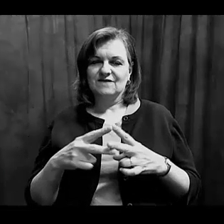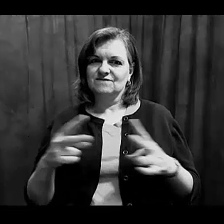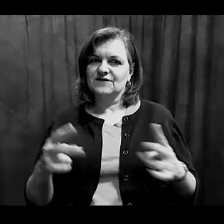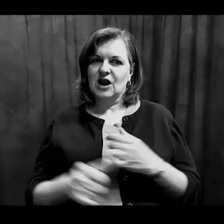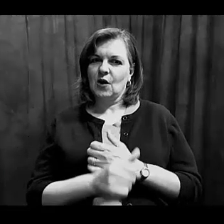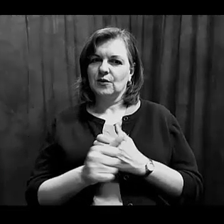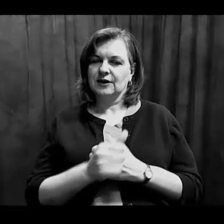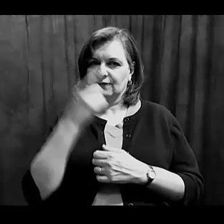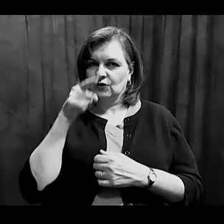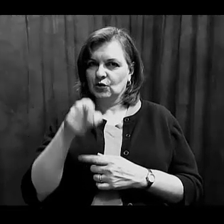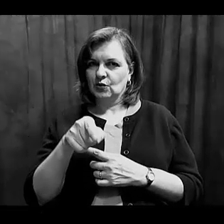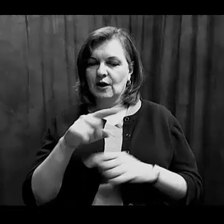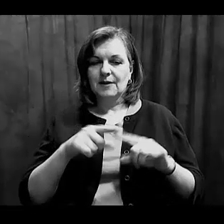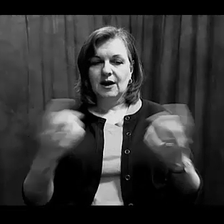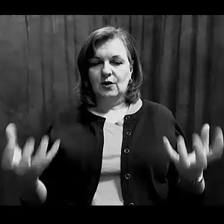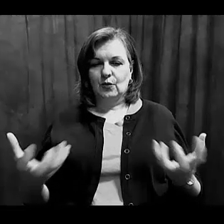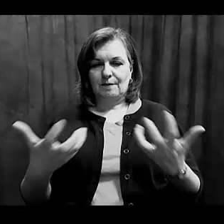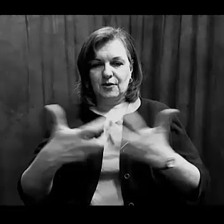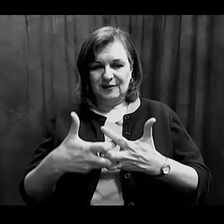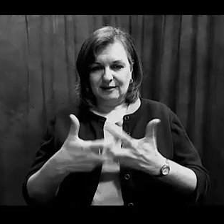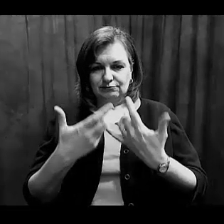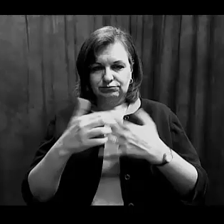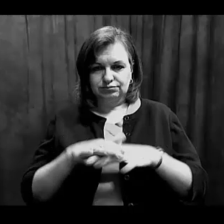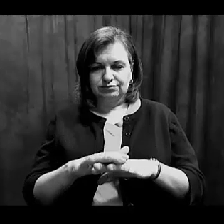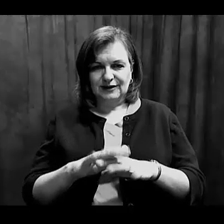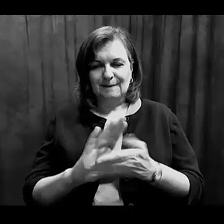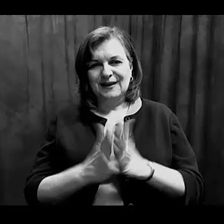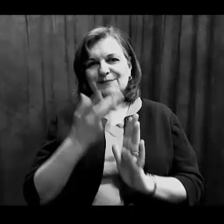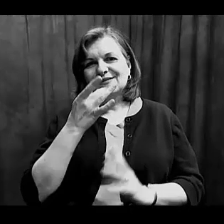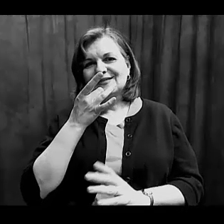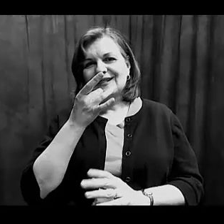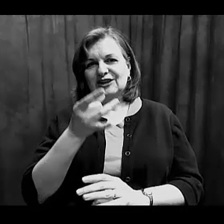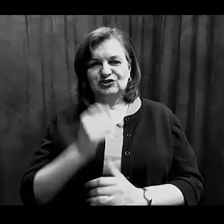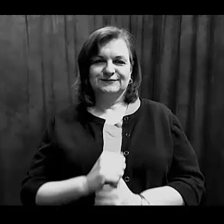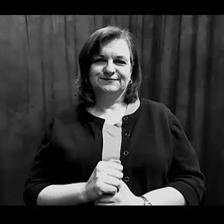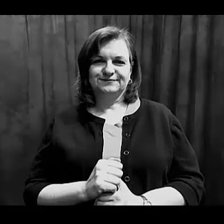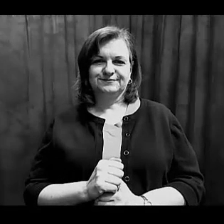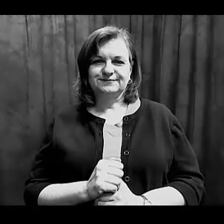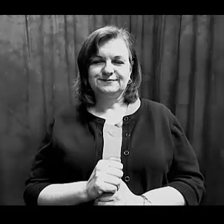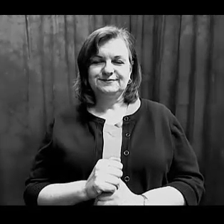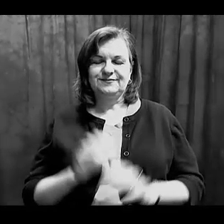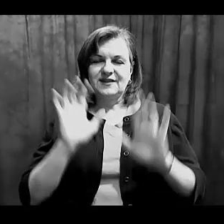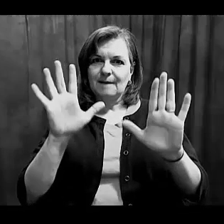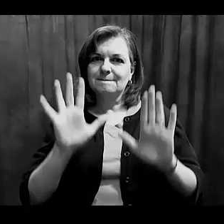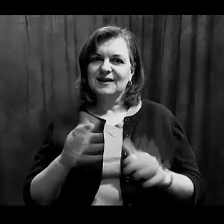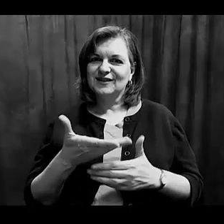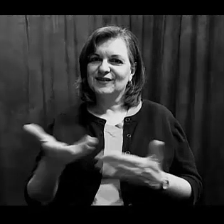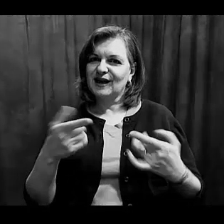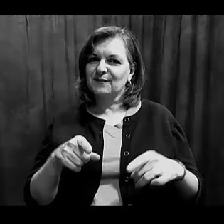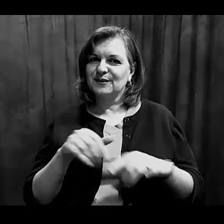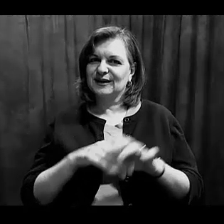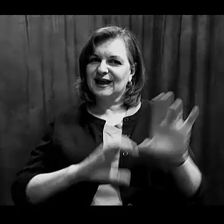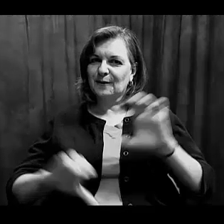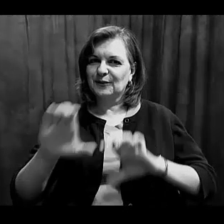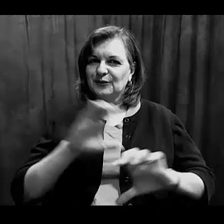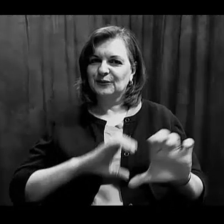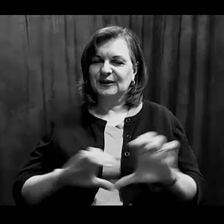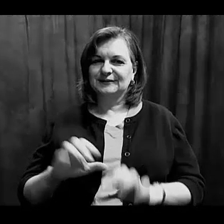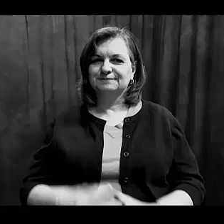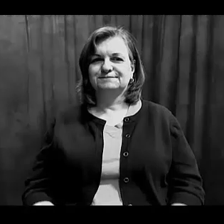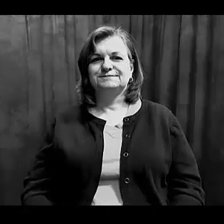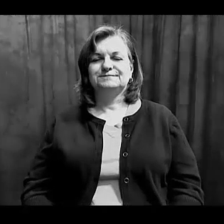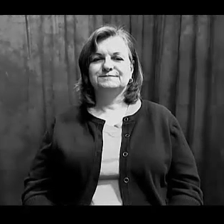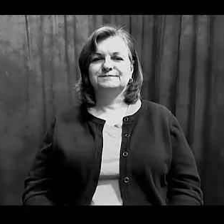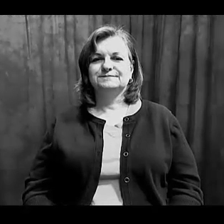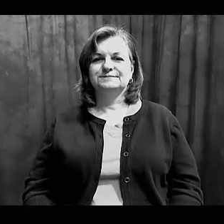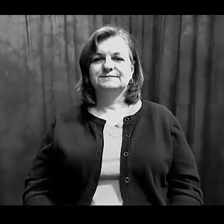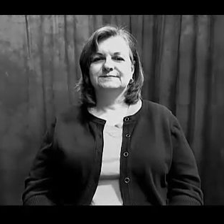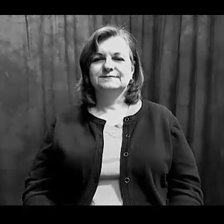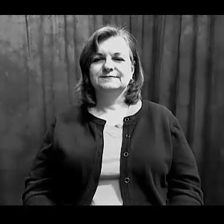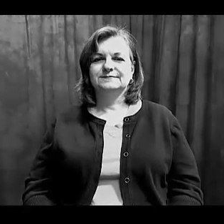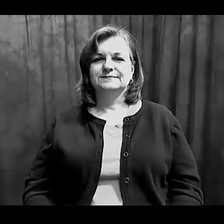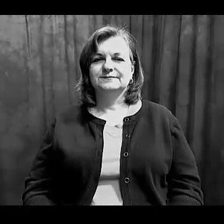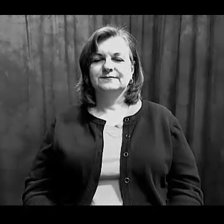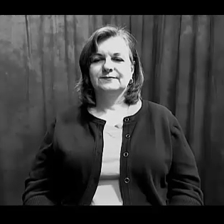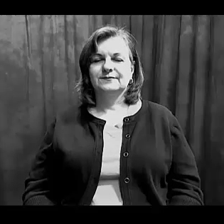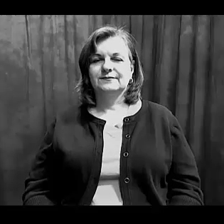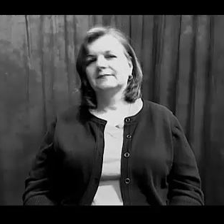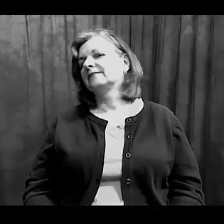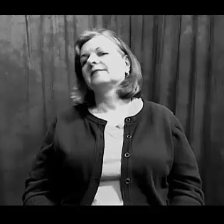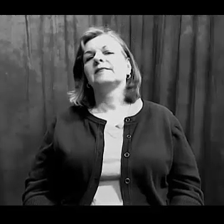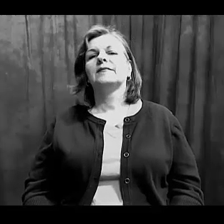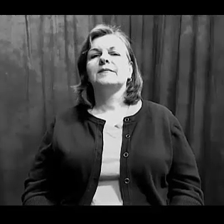would be very toxic to you but together they are a very tasty food additive -- amazing things in chemistry and how you interact with them